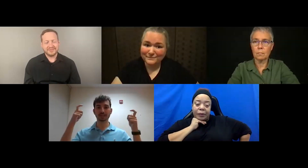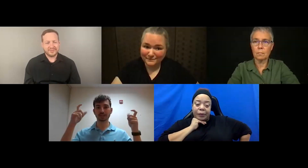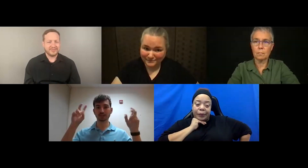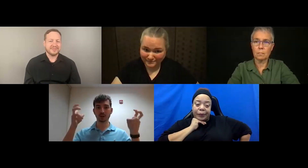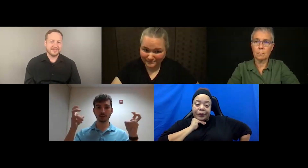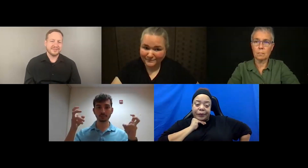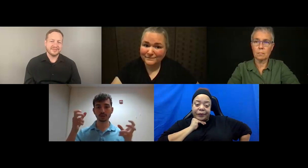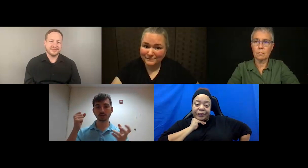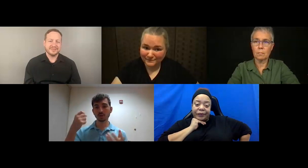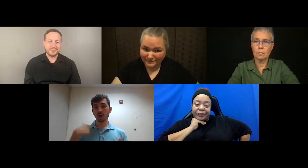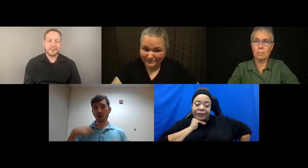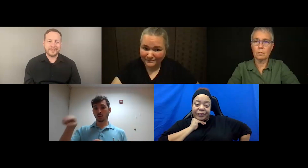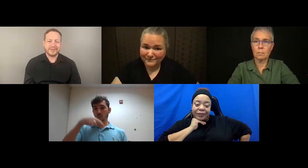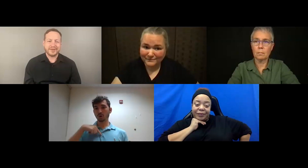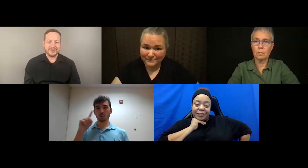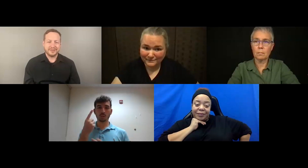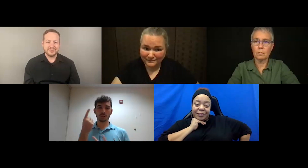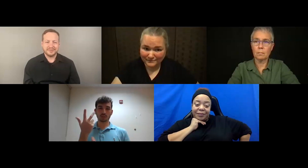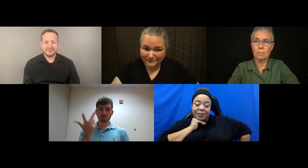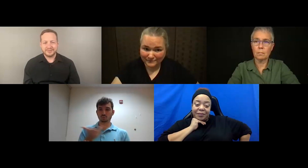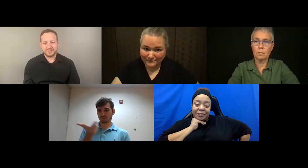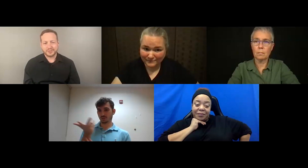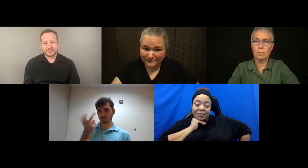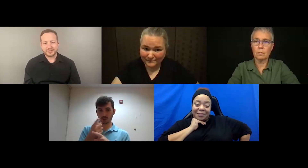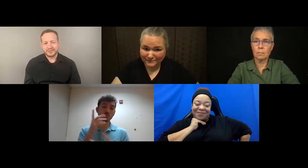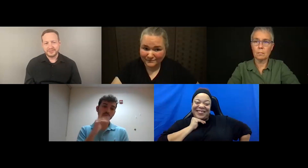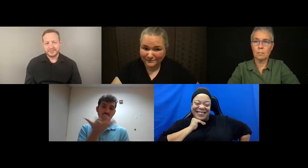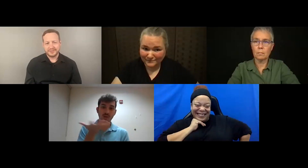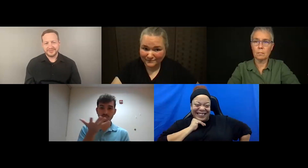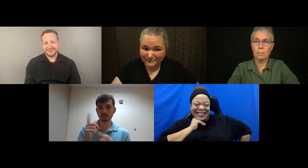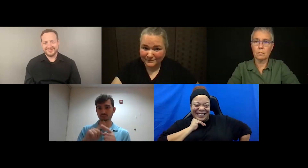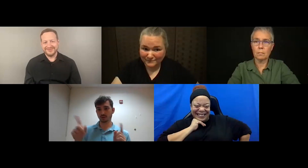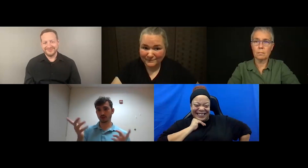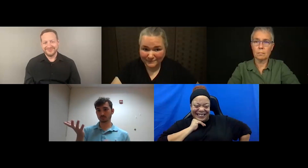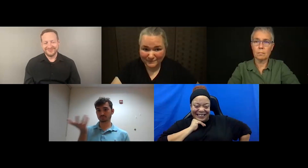It balloons, becoming such a complex topic. You know, the three or five